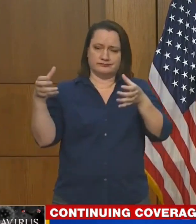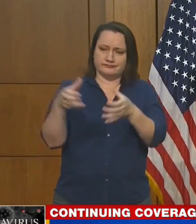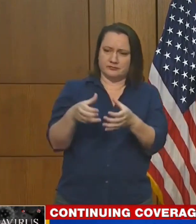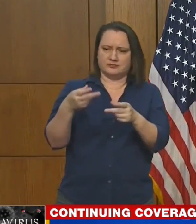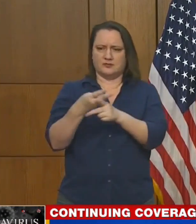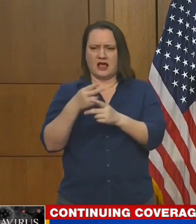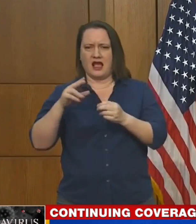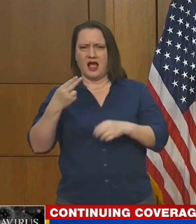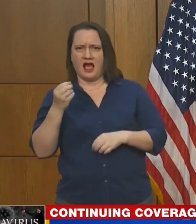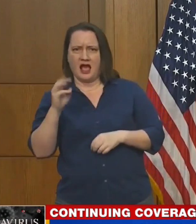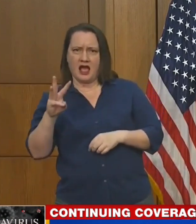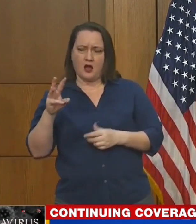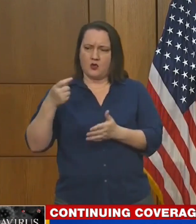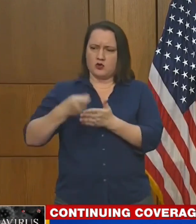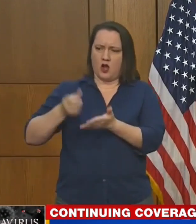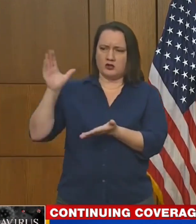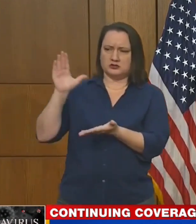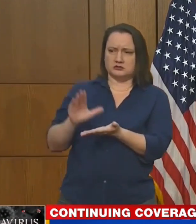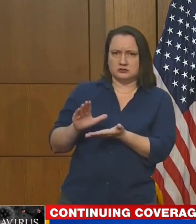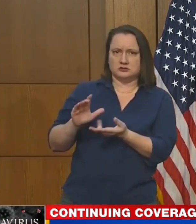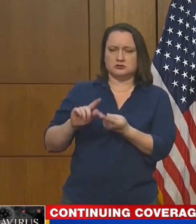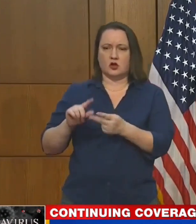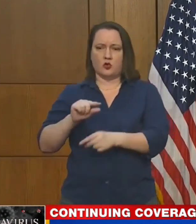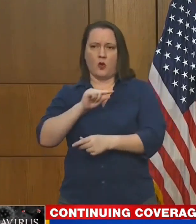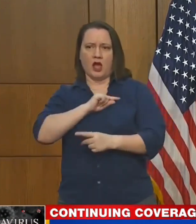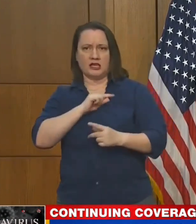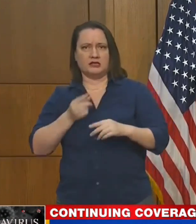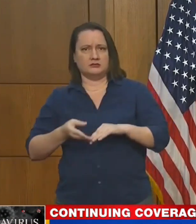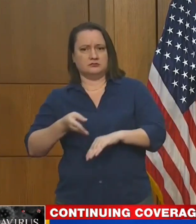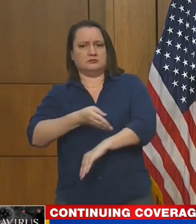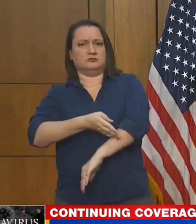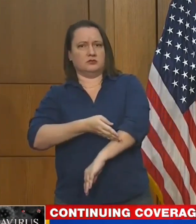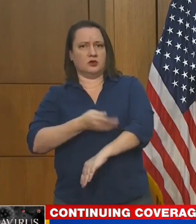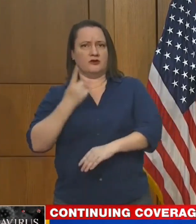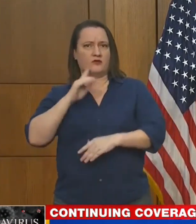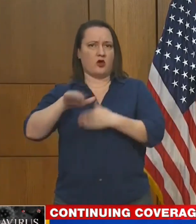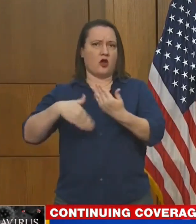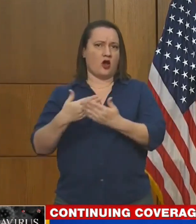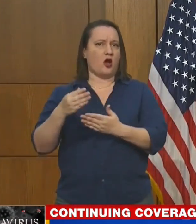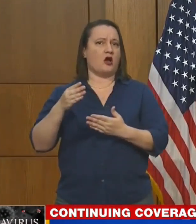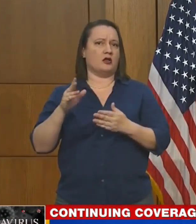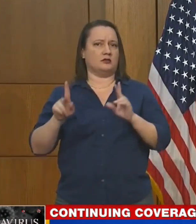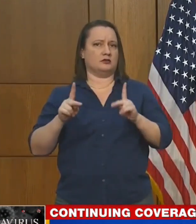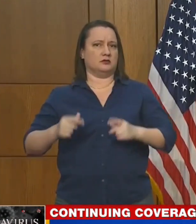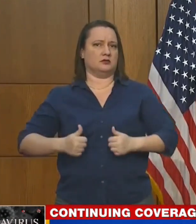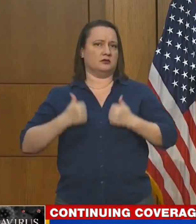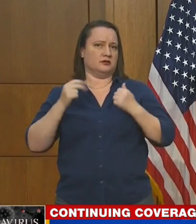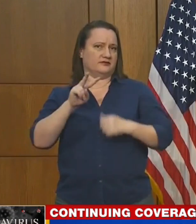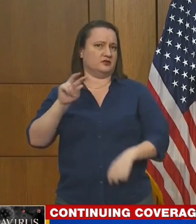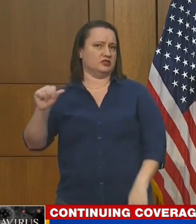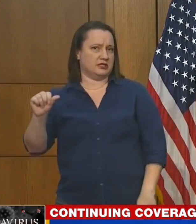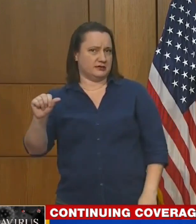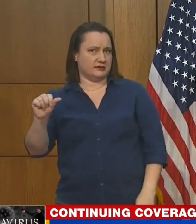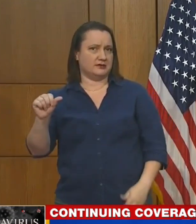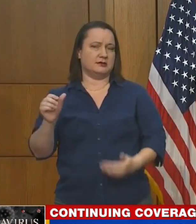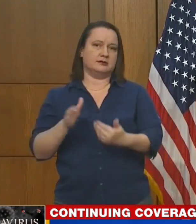WORK GROUP TO CONTINUE IDENTIFYING WAYS WE CAN REDUCE COST AND IMPROVE THE QUALITY OF